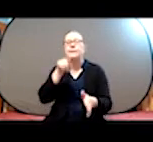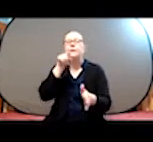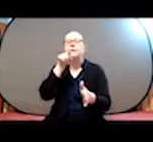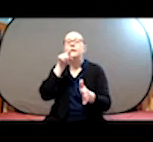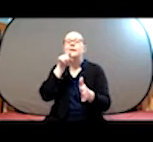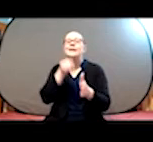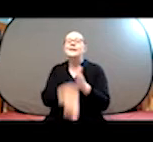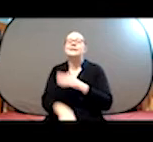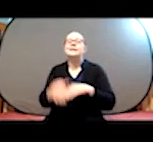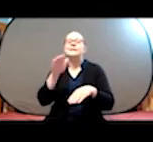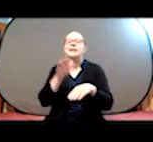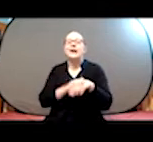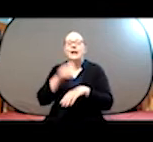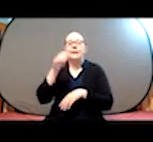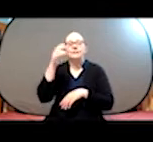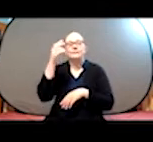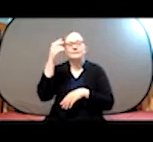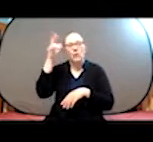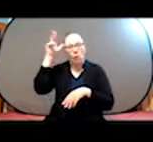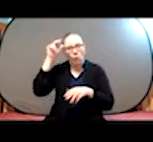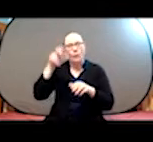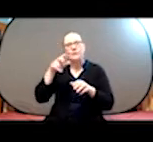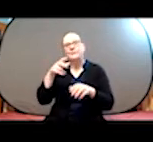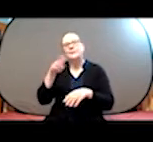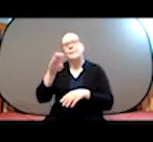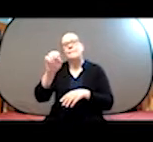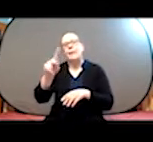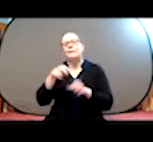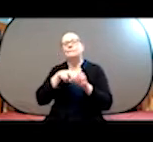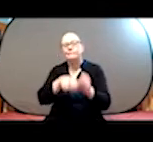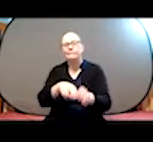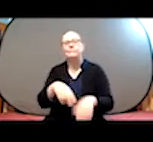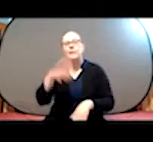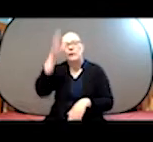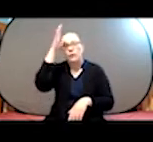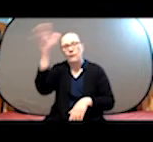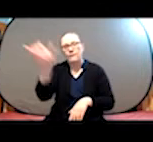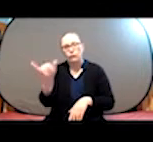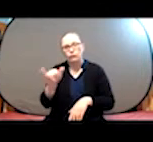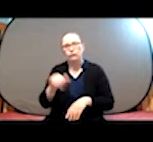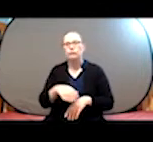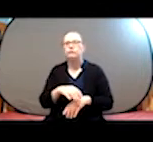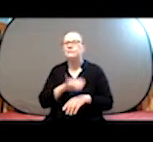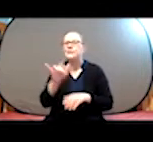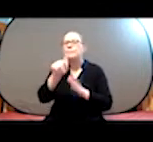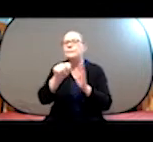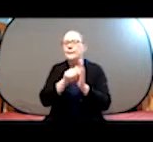he was another great great grandfather from that same time frame and in my mom's family he